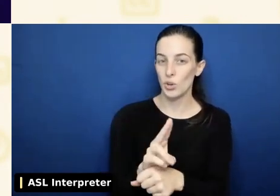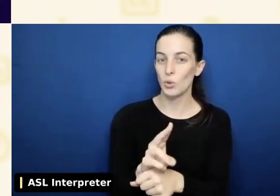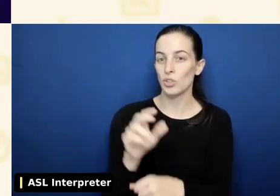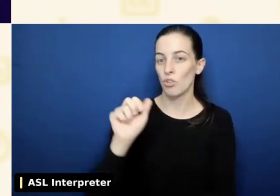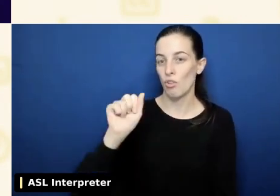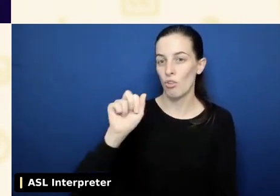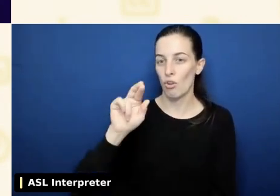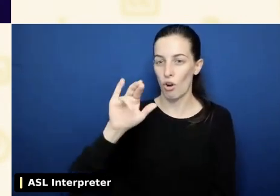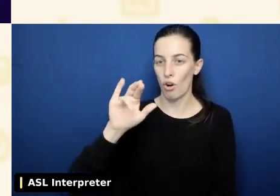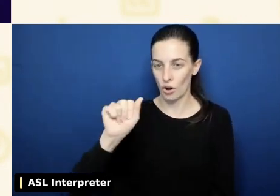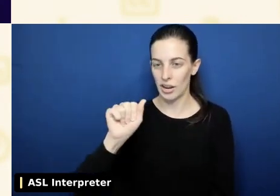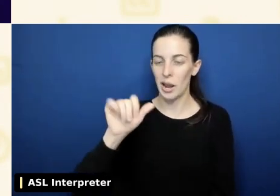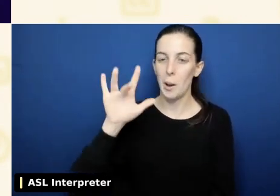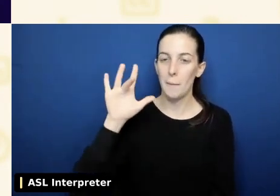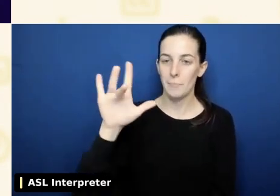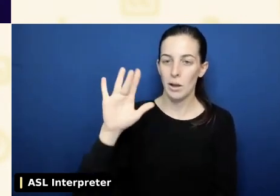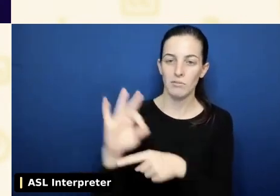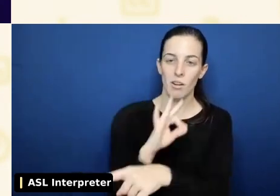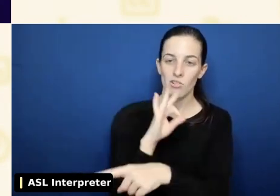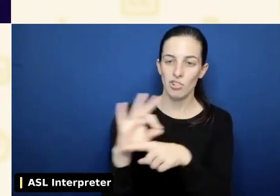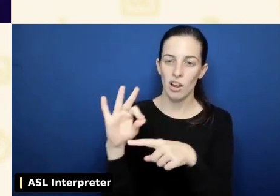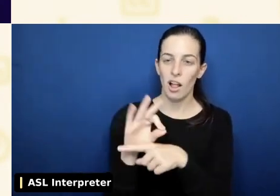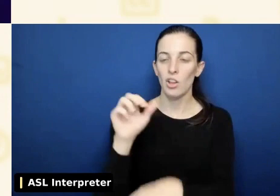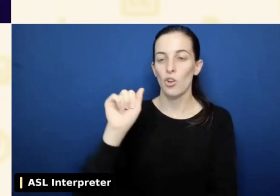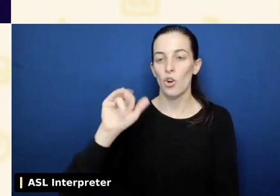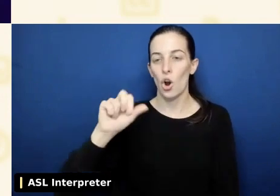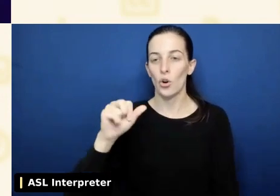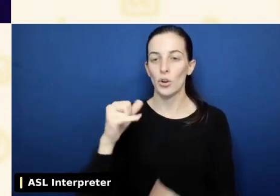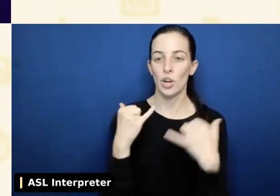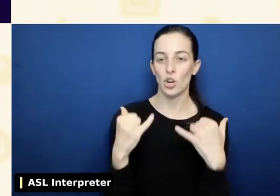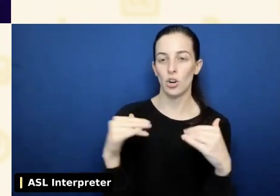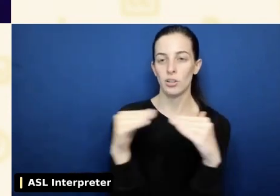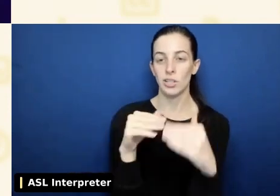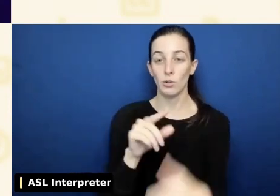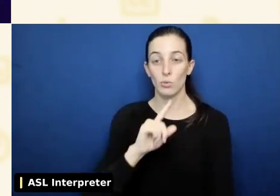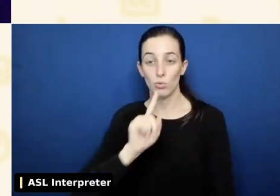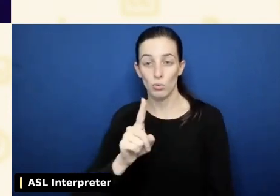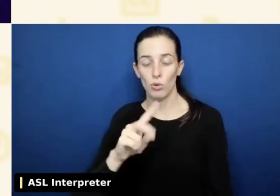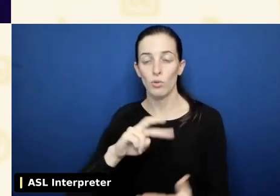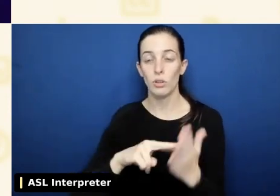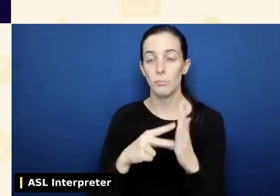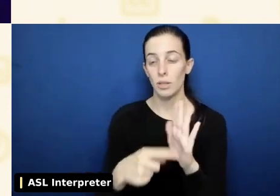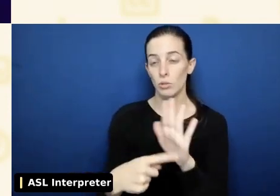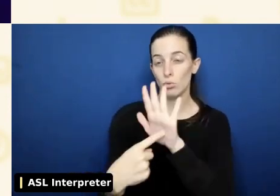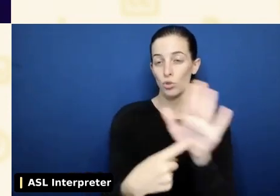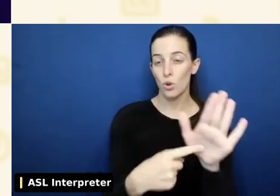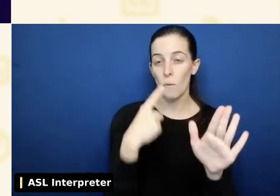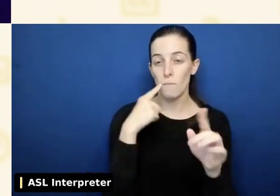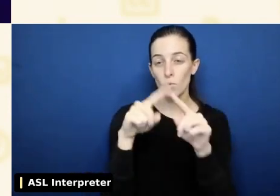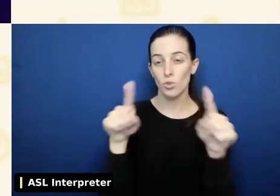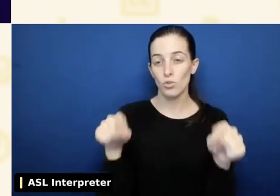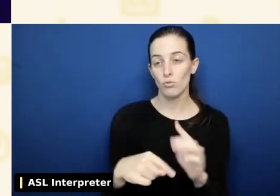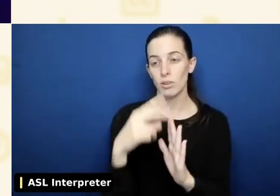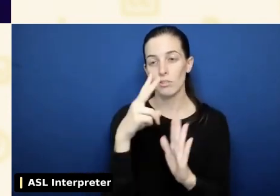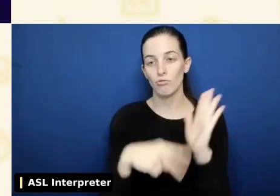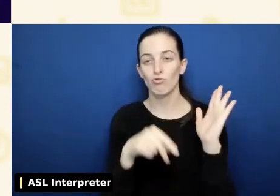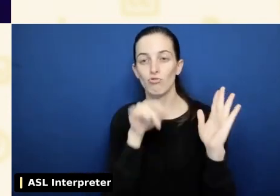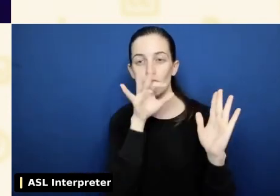and then we used ARIA current equals true, to communicate to screen reader users which tab is currently being viewed.